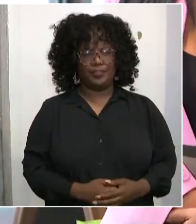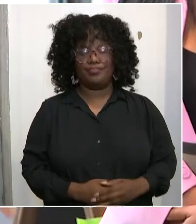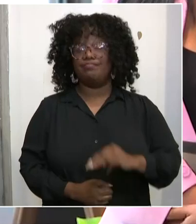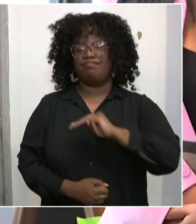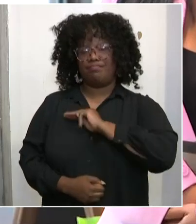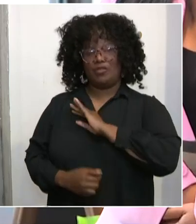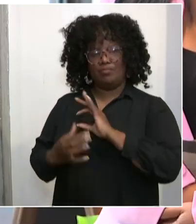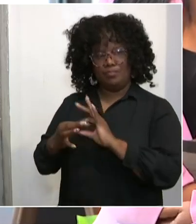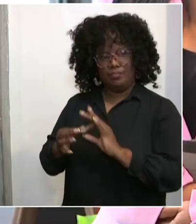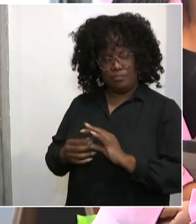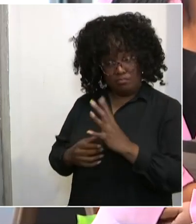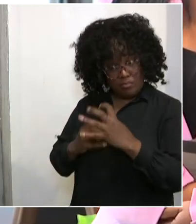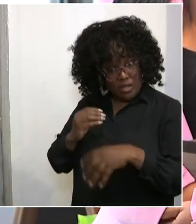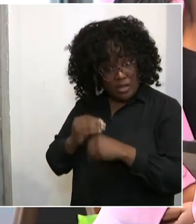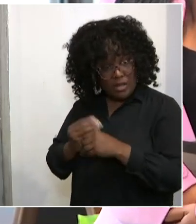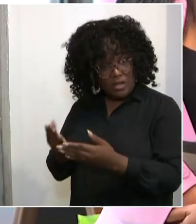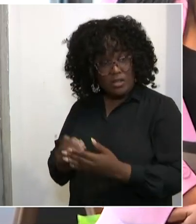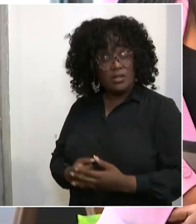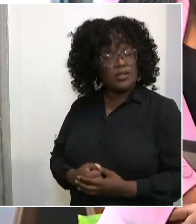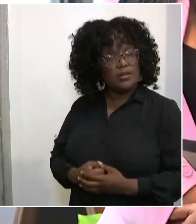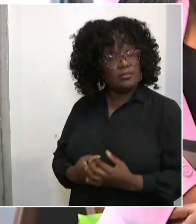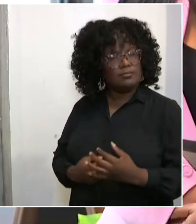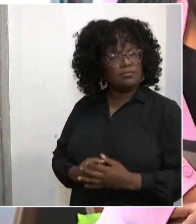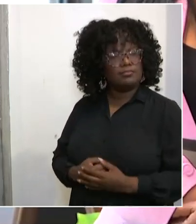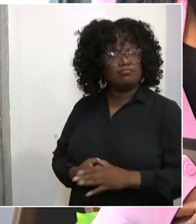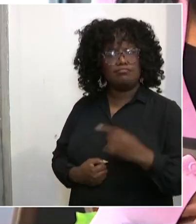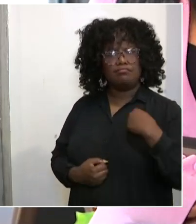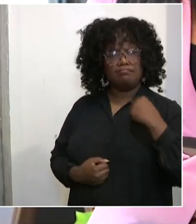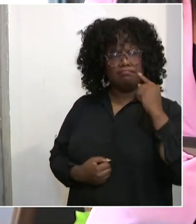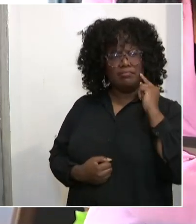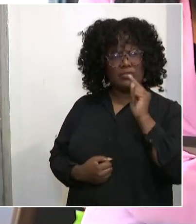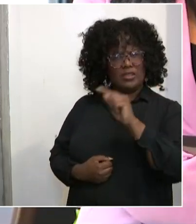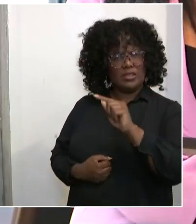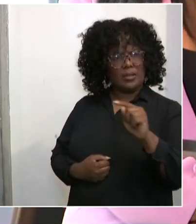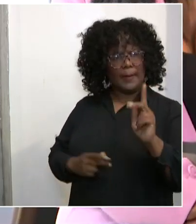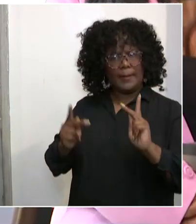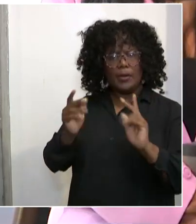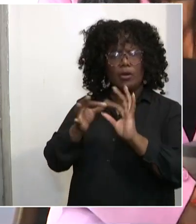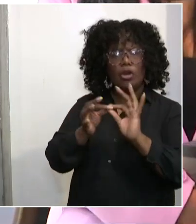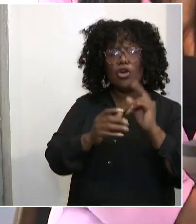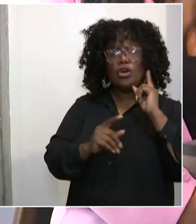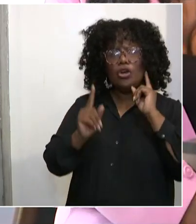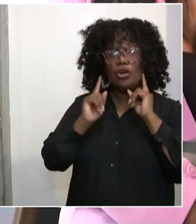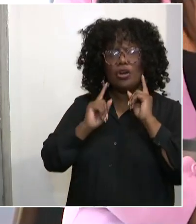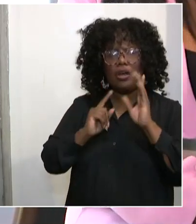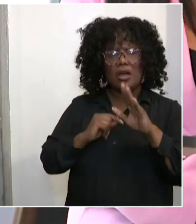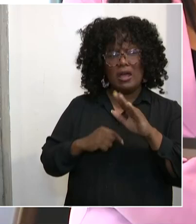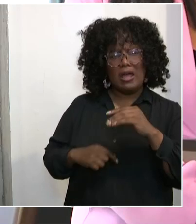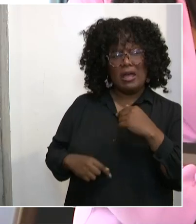because the more I hear about this and Mary, I don't have the answer to your question about plates and where they're gonna be